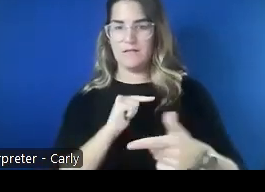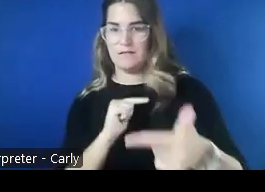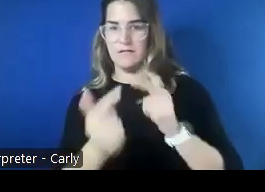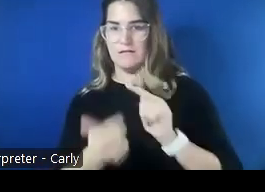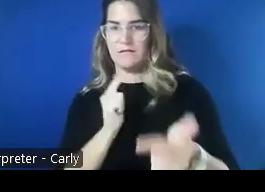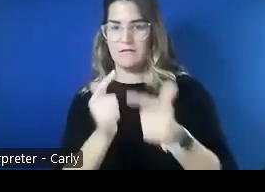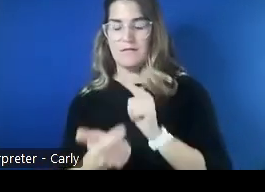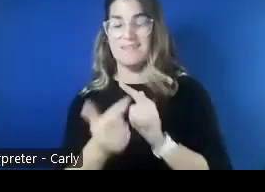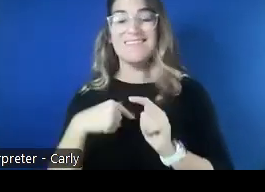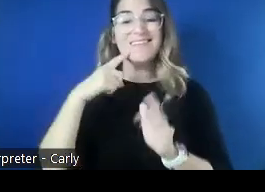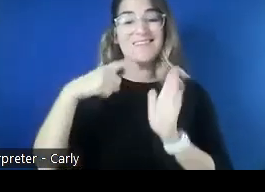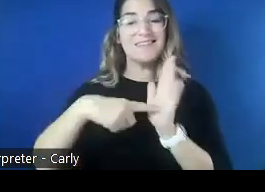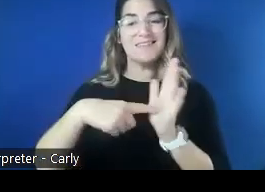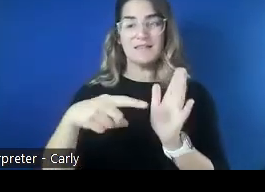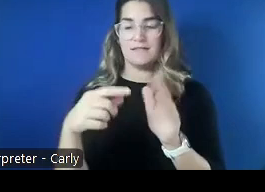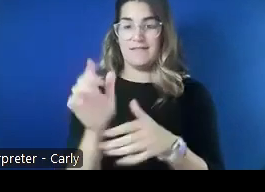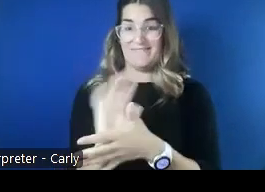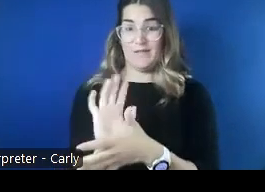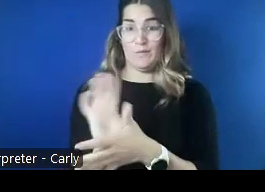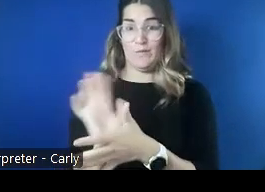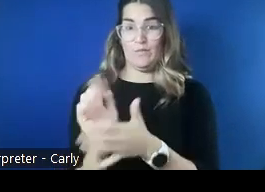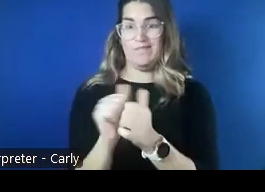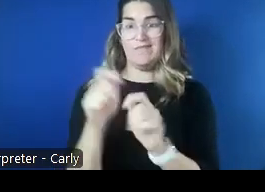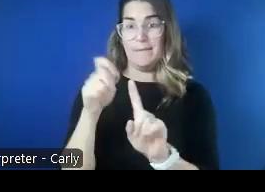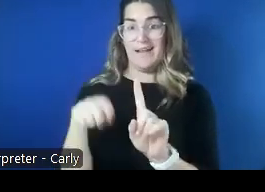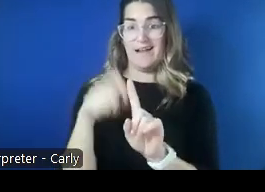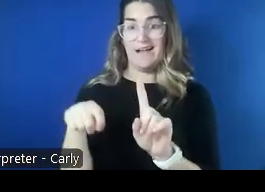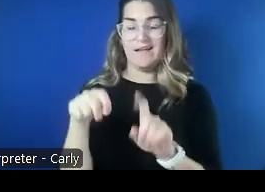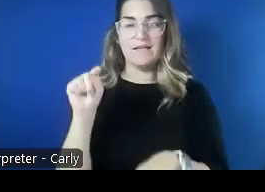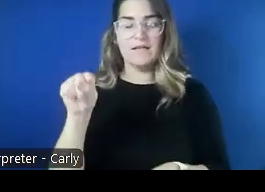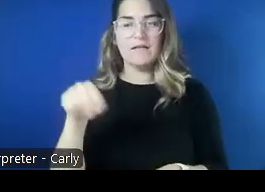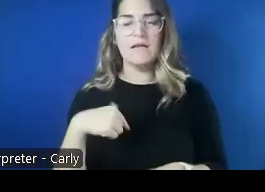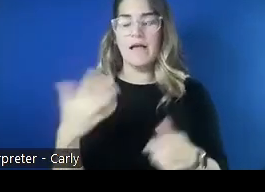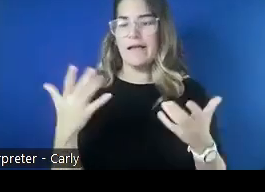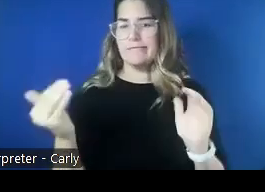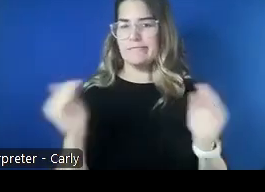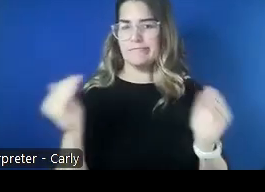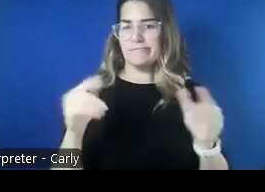example we saw on the video um and make a parallel of what that's like to work with